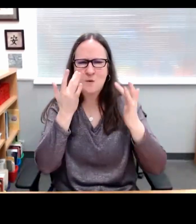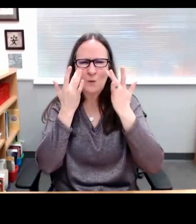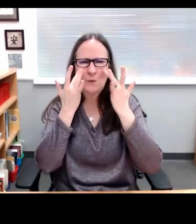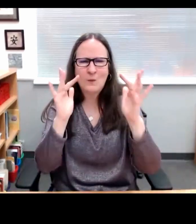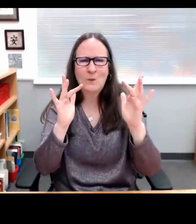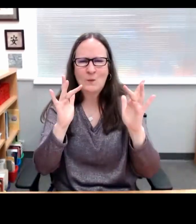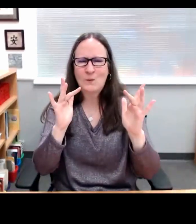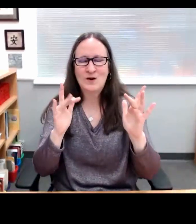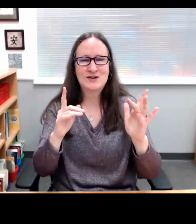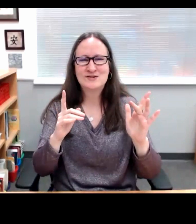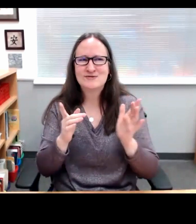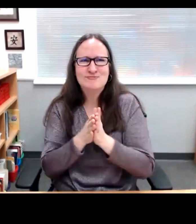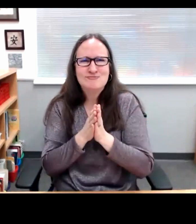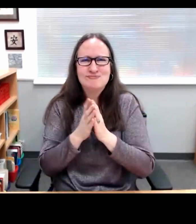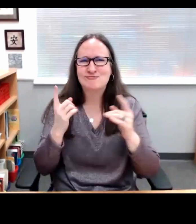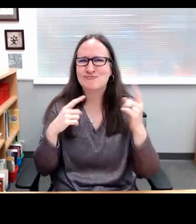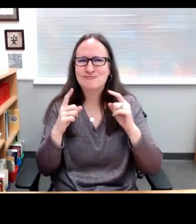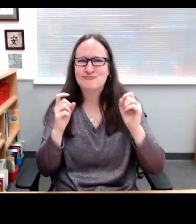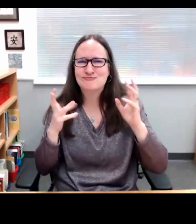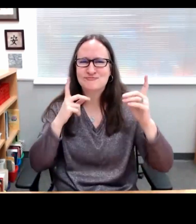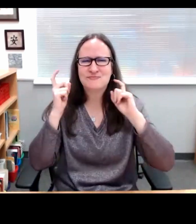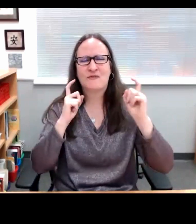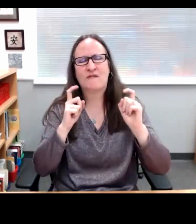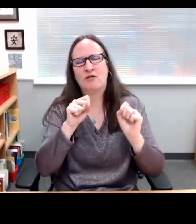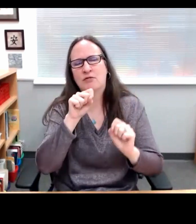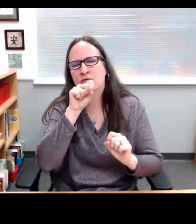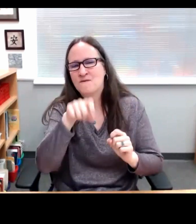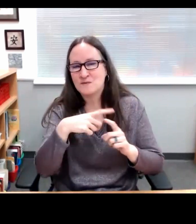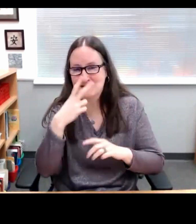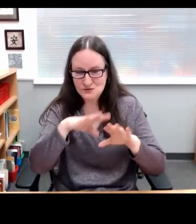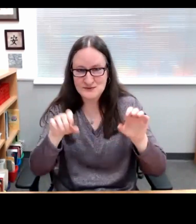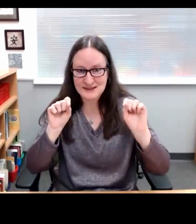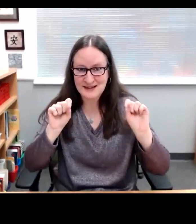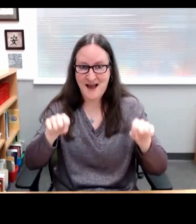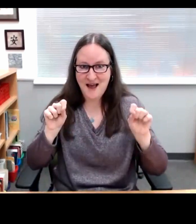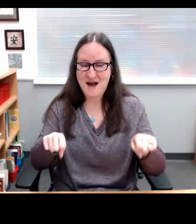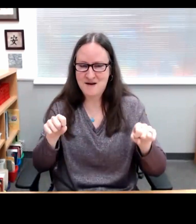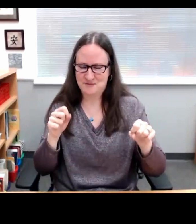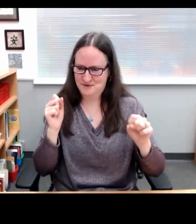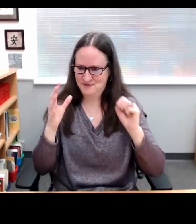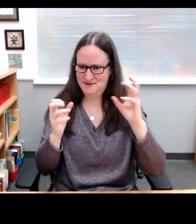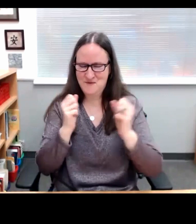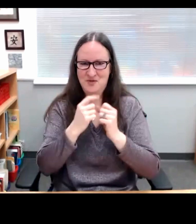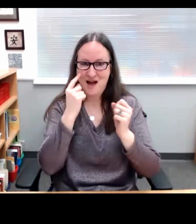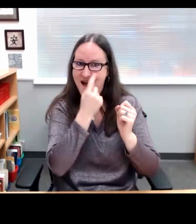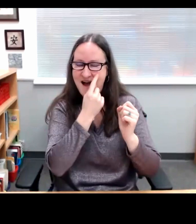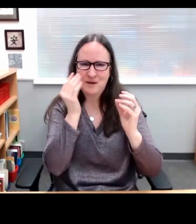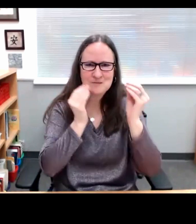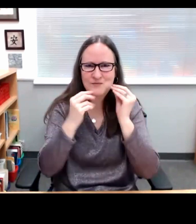You could see in the children's eyes, they were so excited. It's amazing to see them when they're